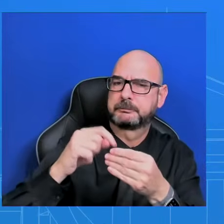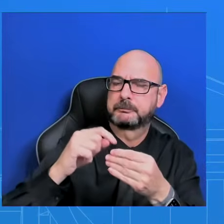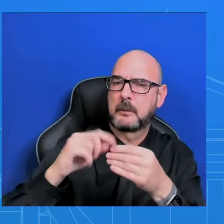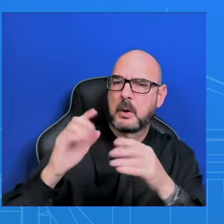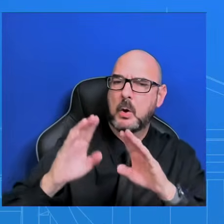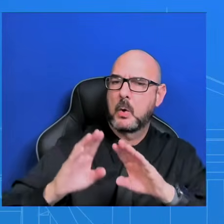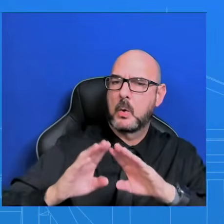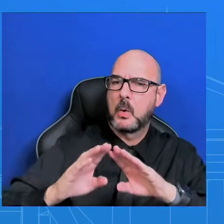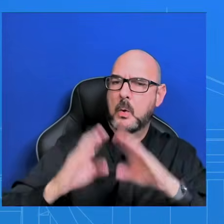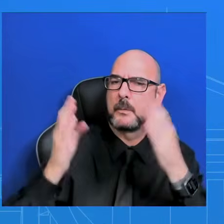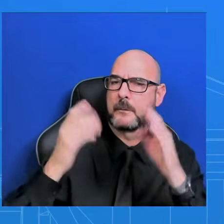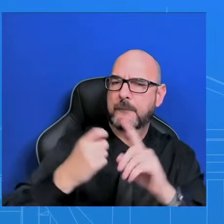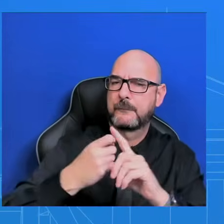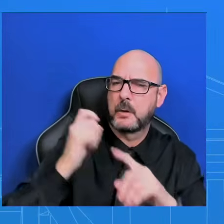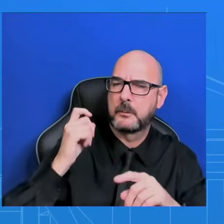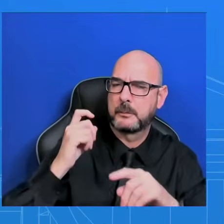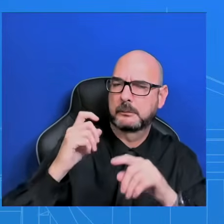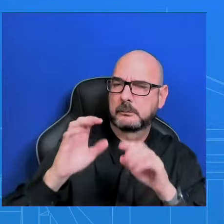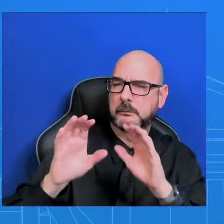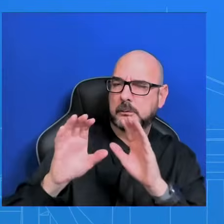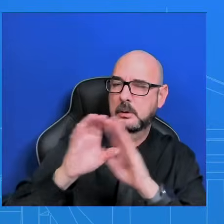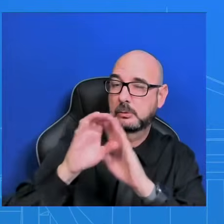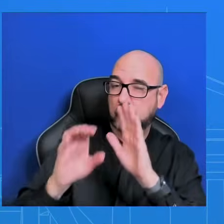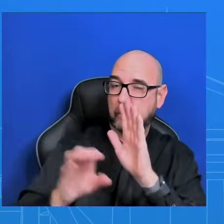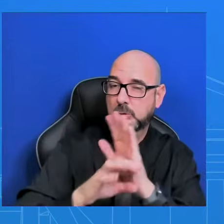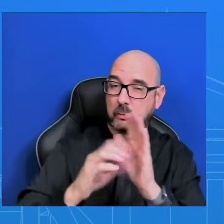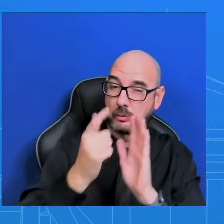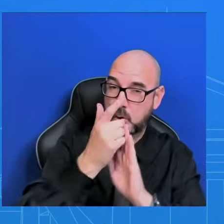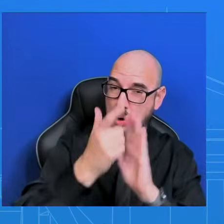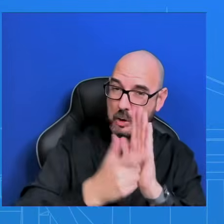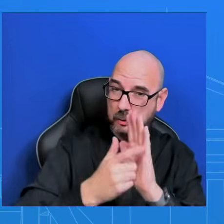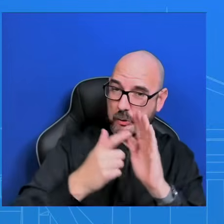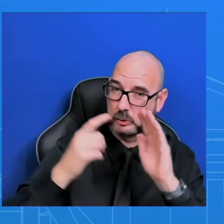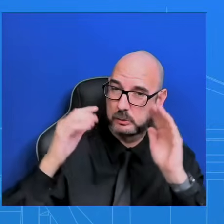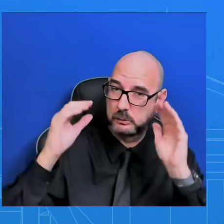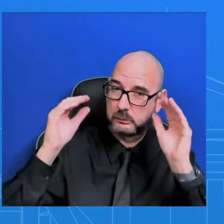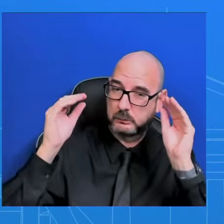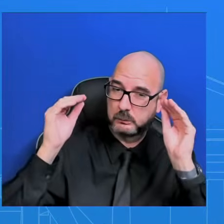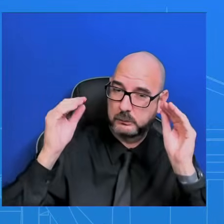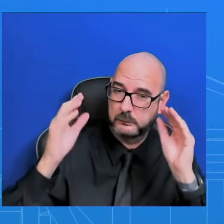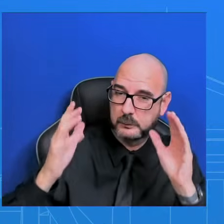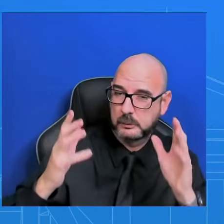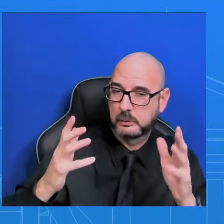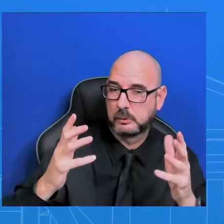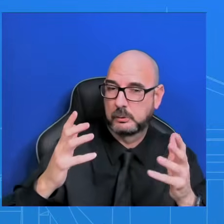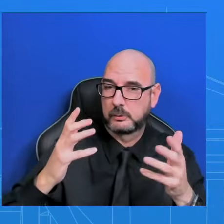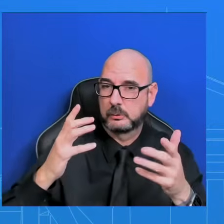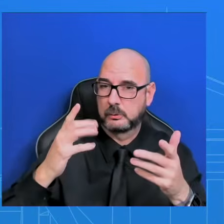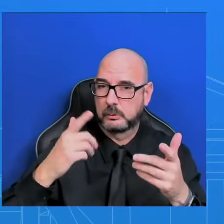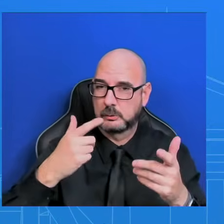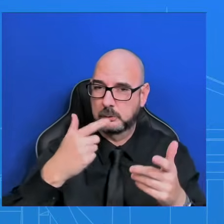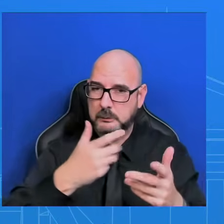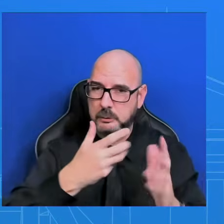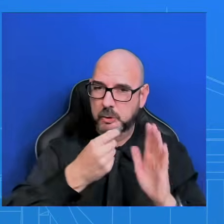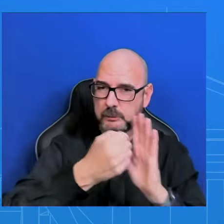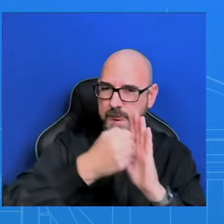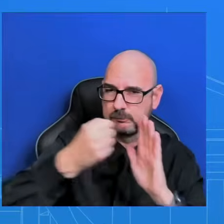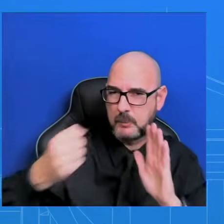making the argument that impeachment based on policy disagreements is unconstitutional. Is that the approach the administration is taking to this?